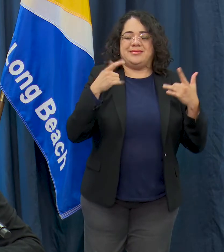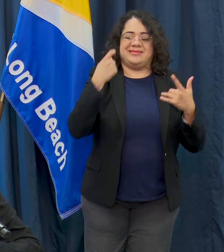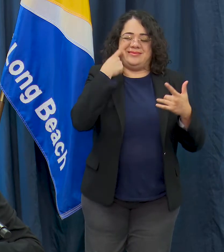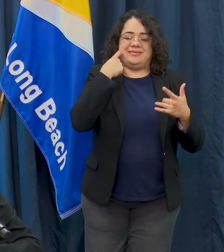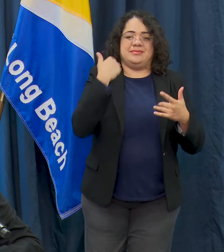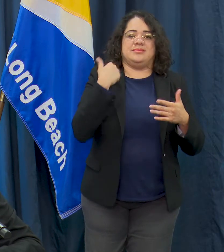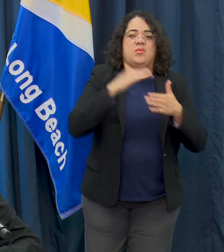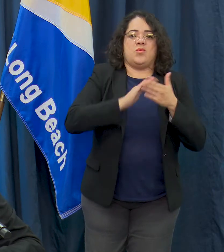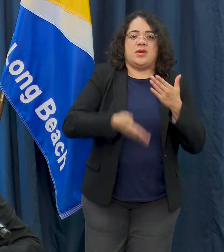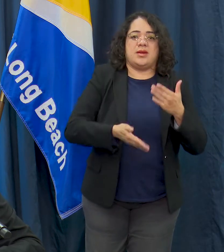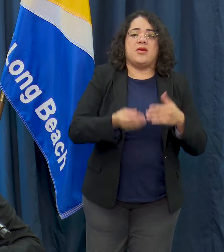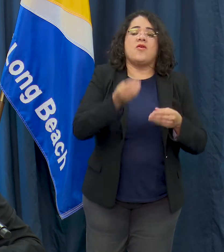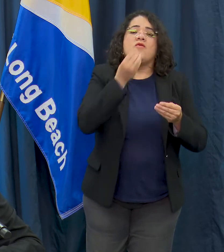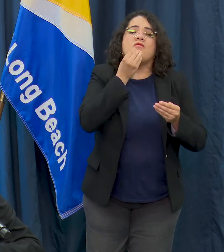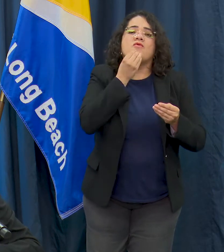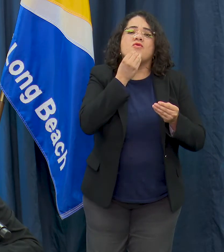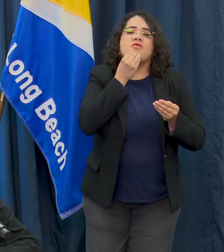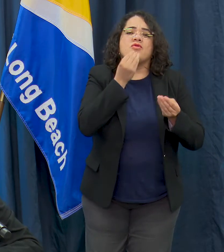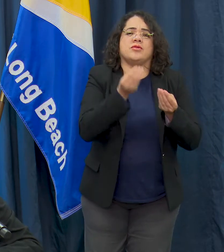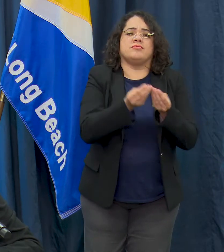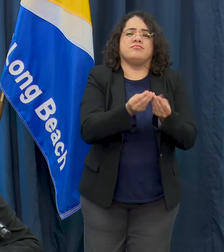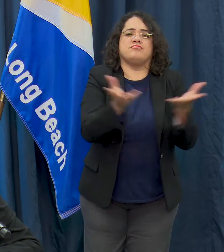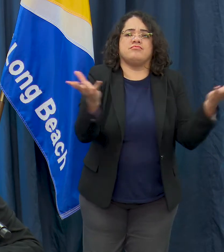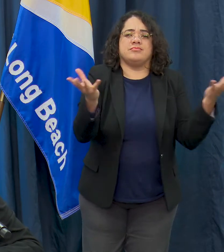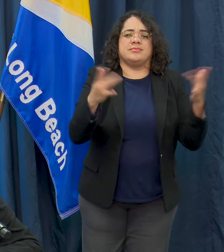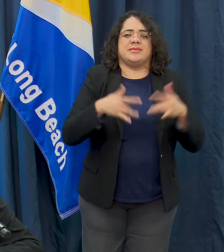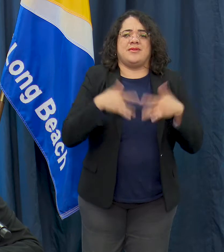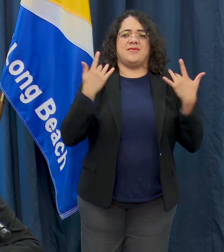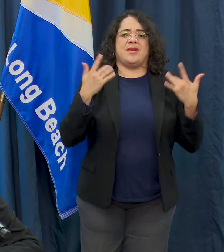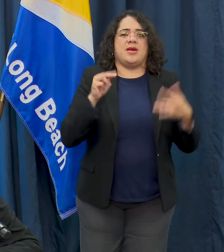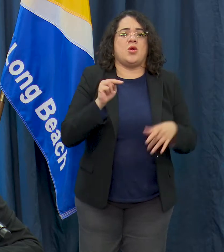distribution event that we had in North Long Beach. Especially we want to thank